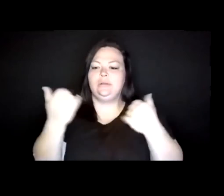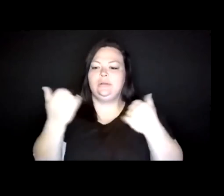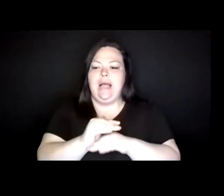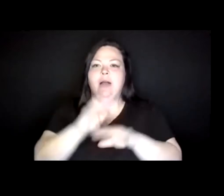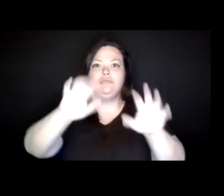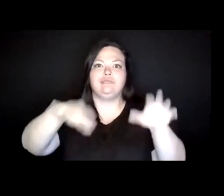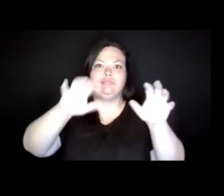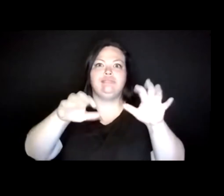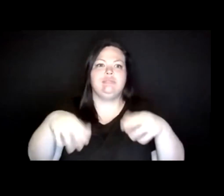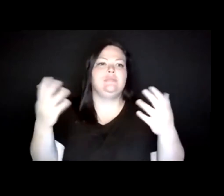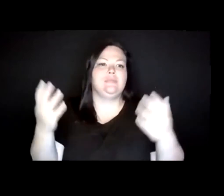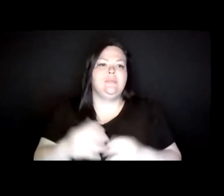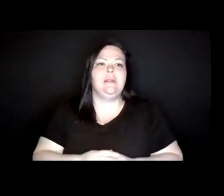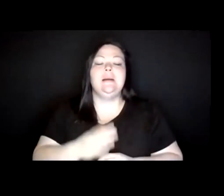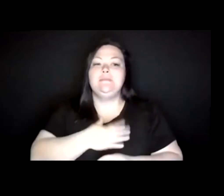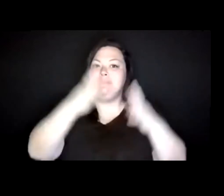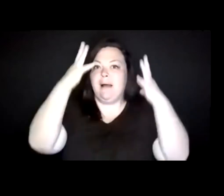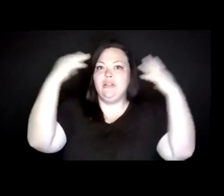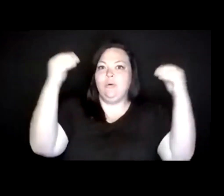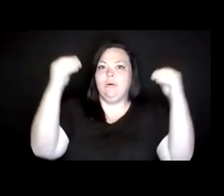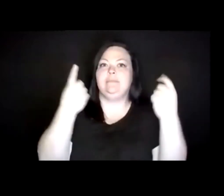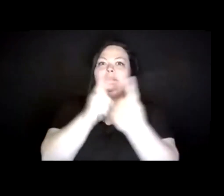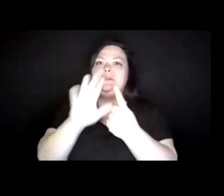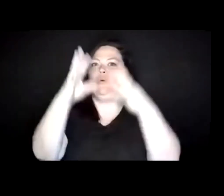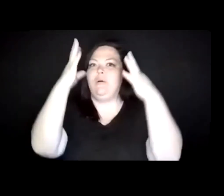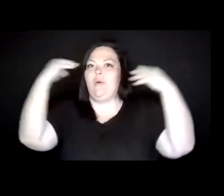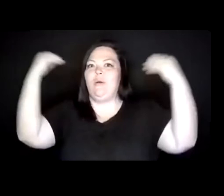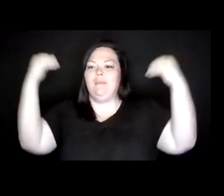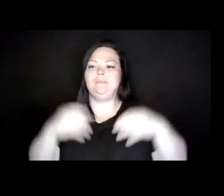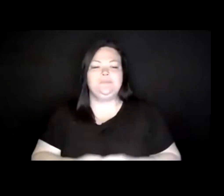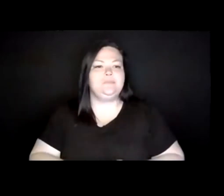“My Yoda Meets Your Yoda”